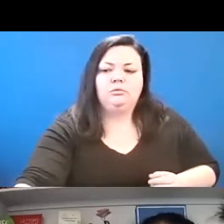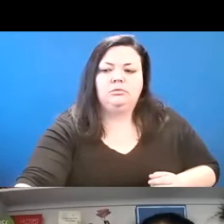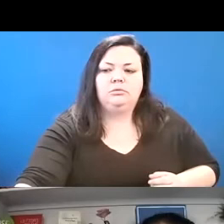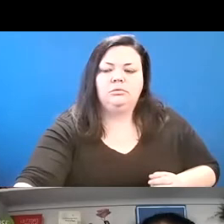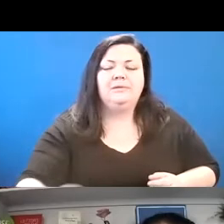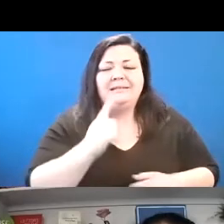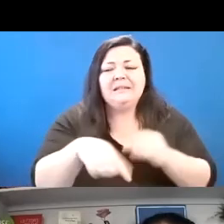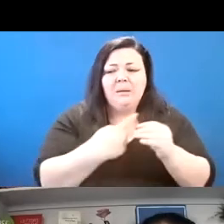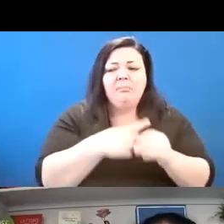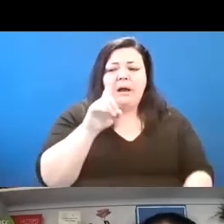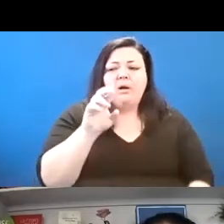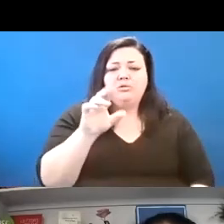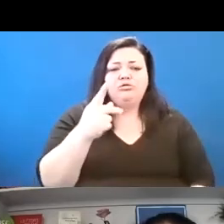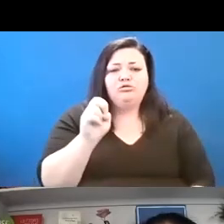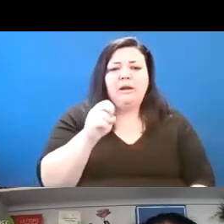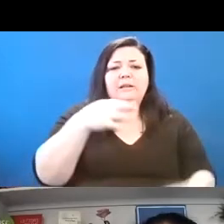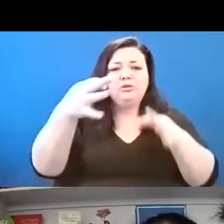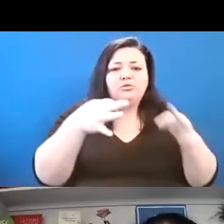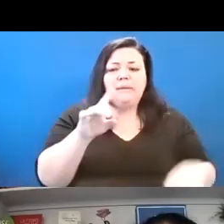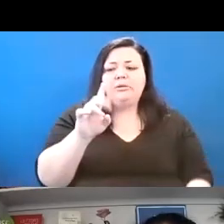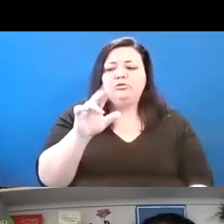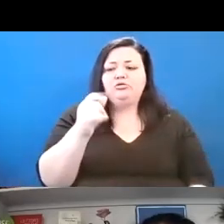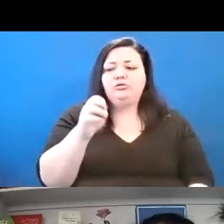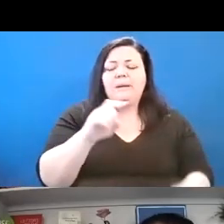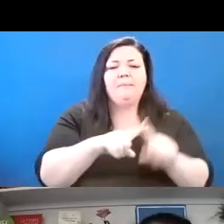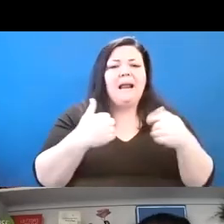um in describing drake but we do have some self-insertion at the end